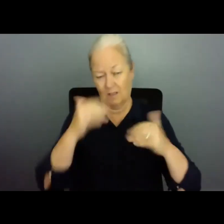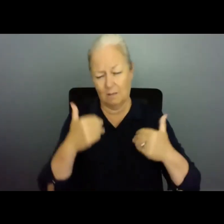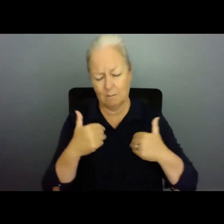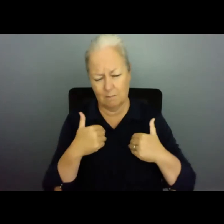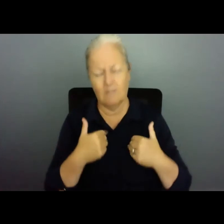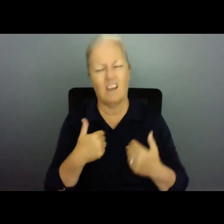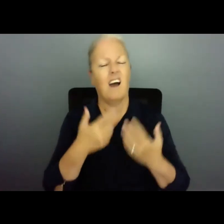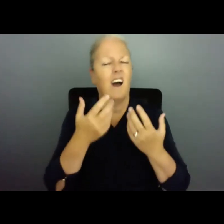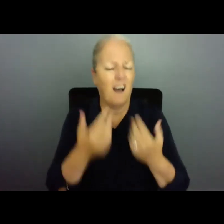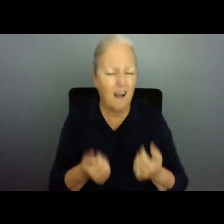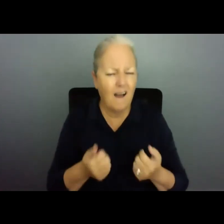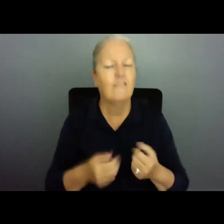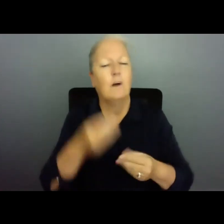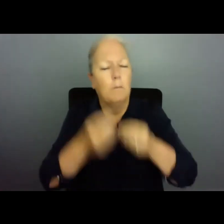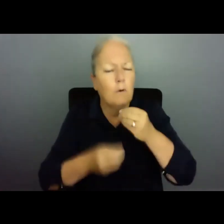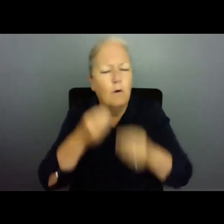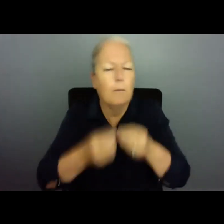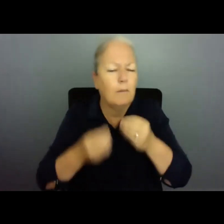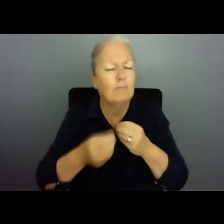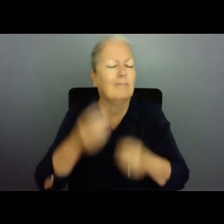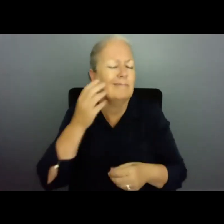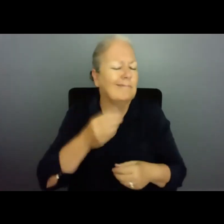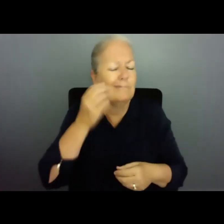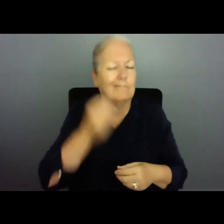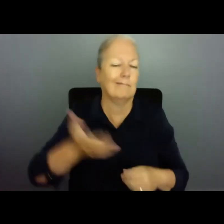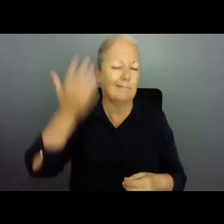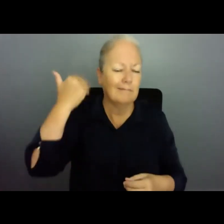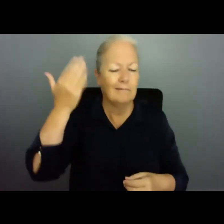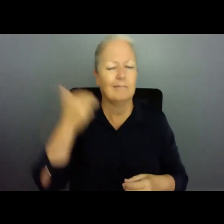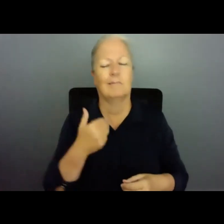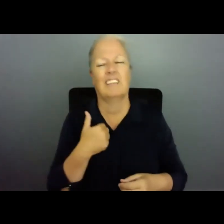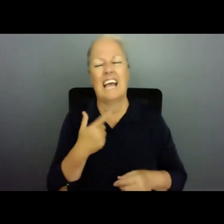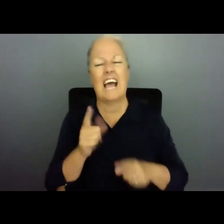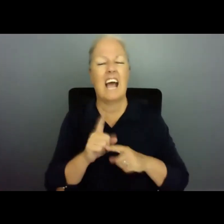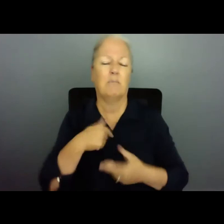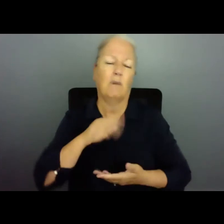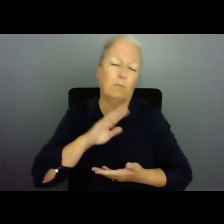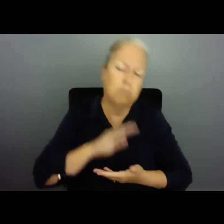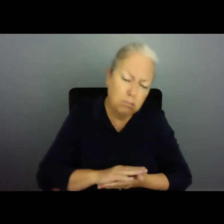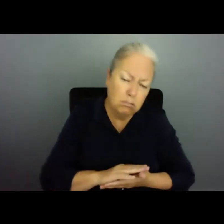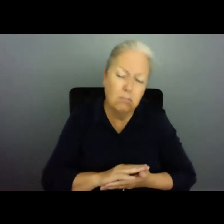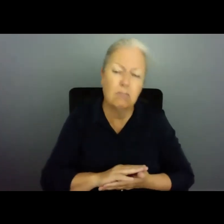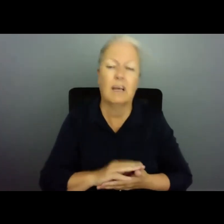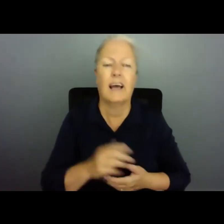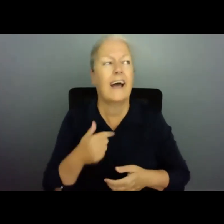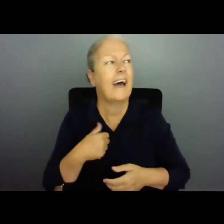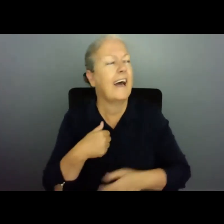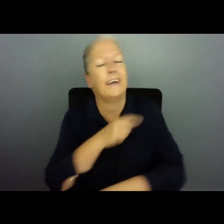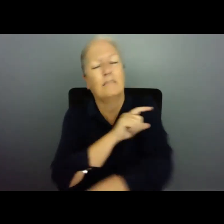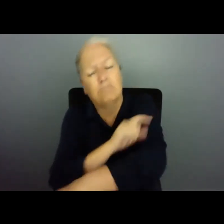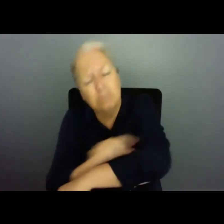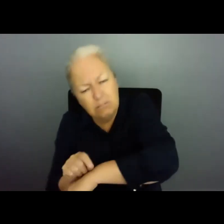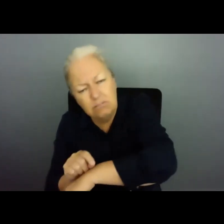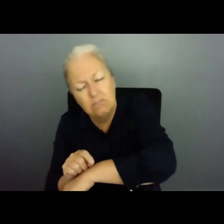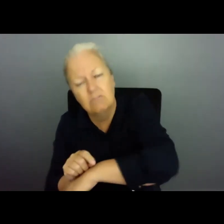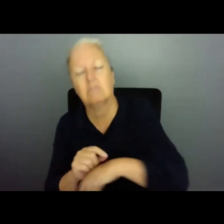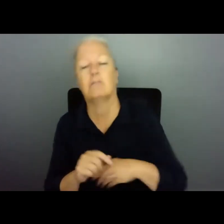fitness level lack confidence and my self-esteem was low when i participated in special olympics